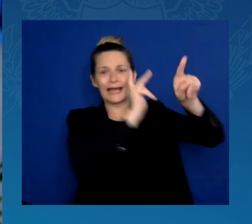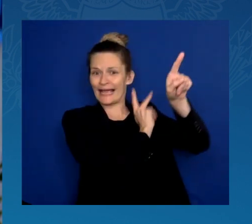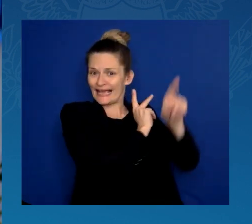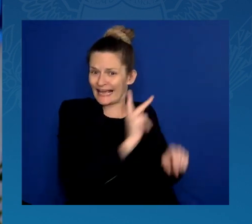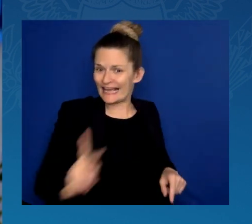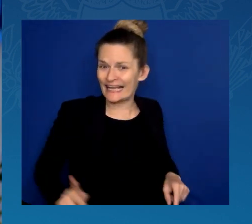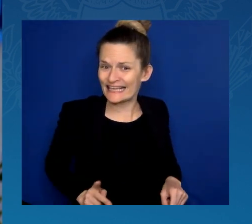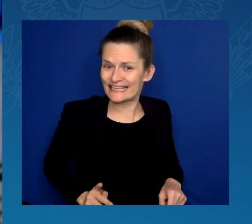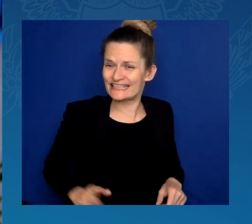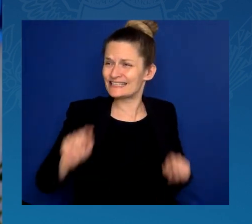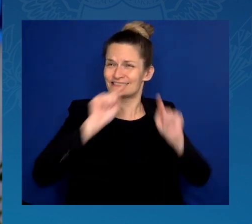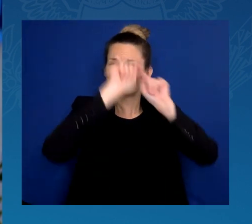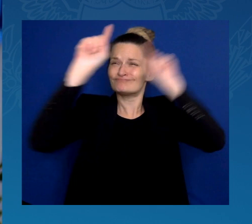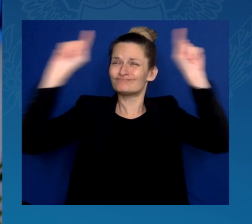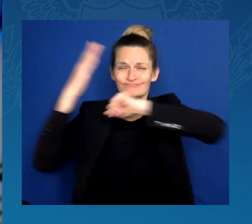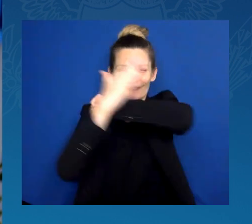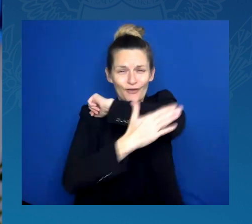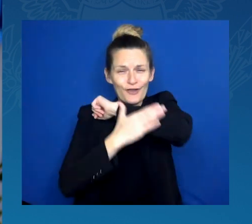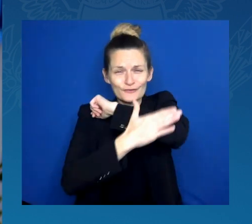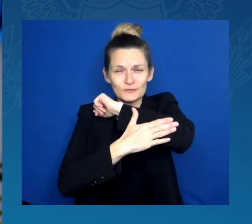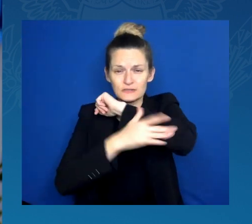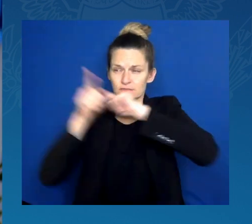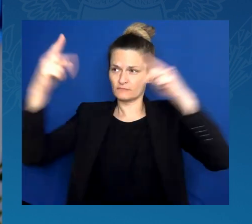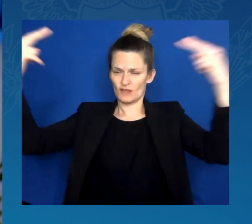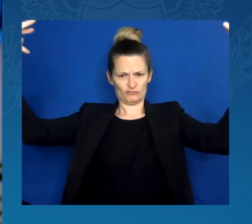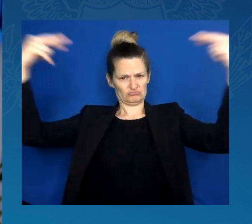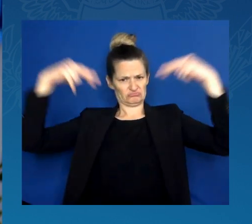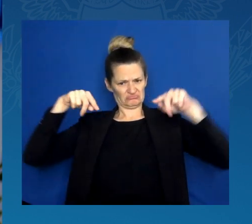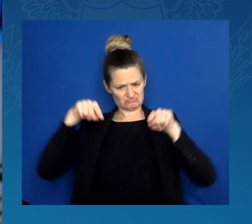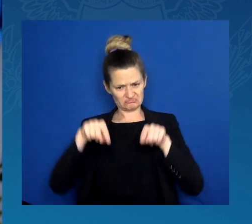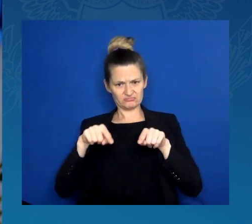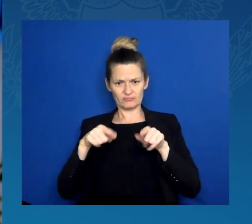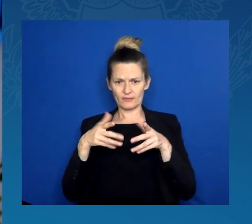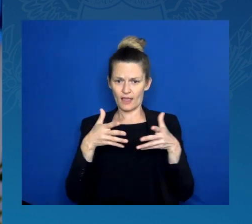and they applaud our success and our prosperity,